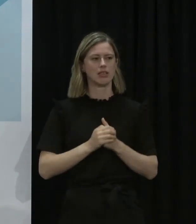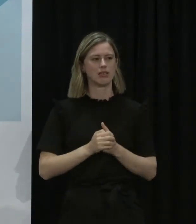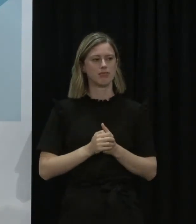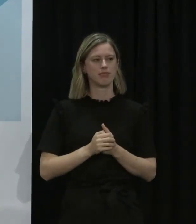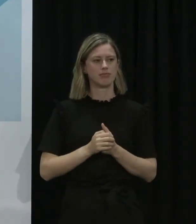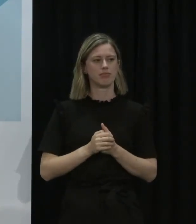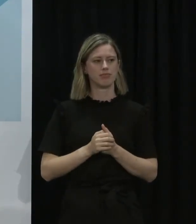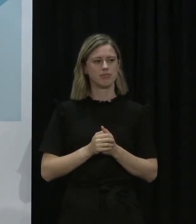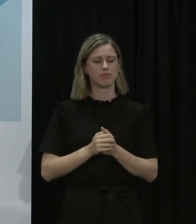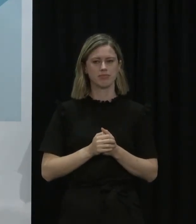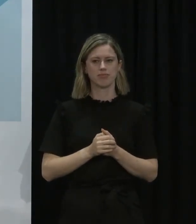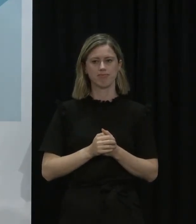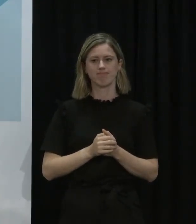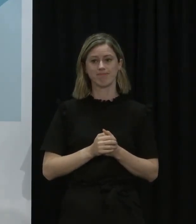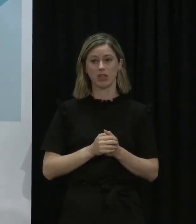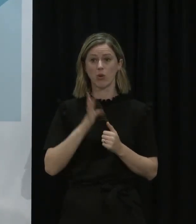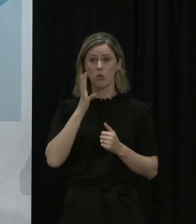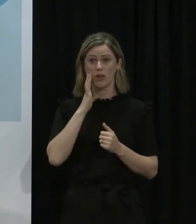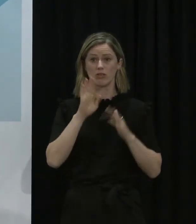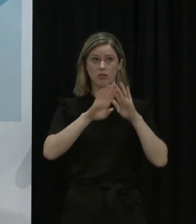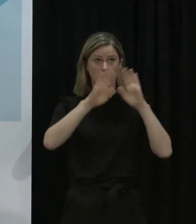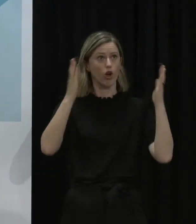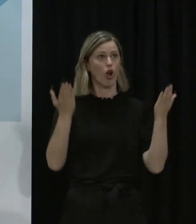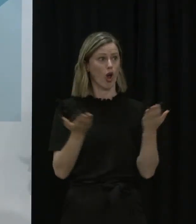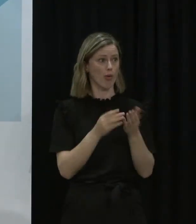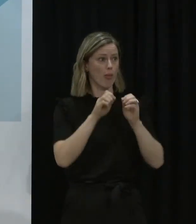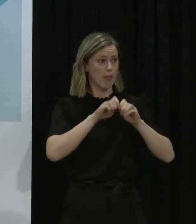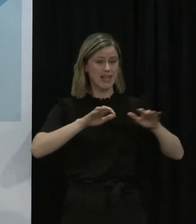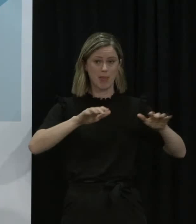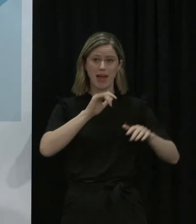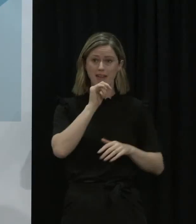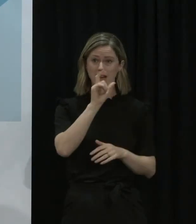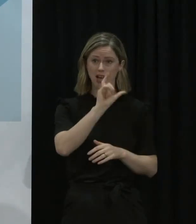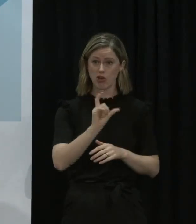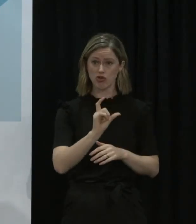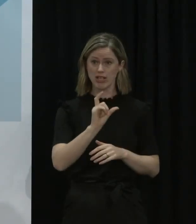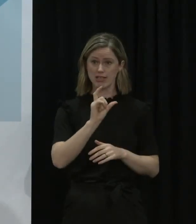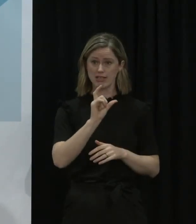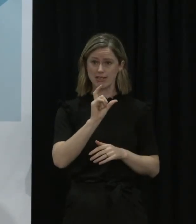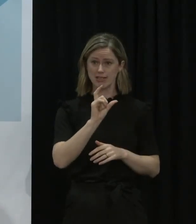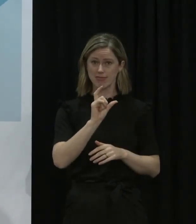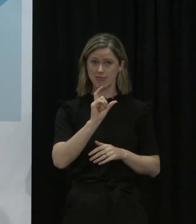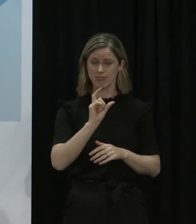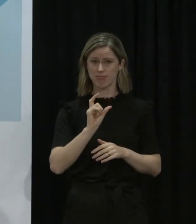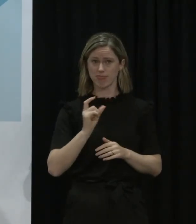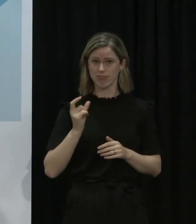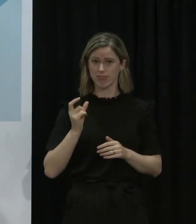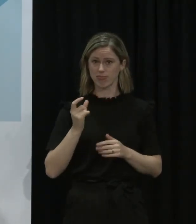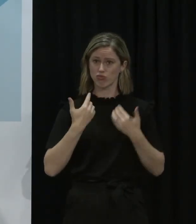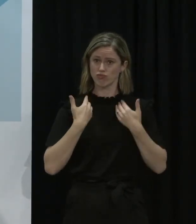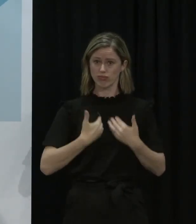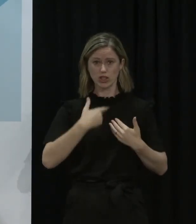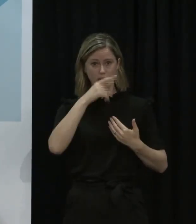countries and the UK On your first question, yes, it is very important that as